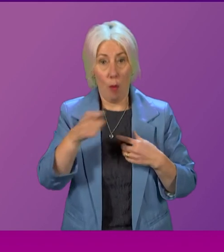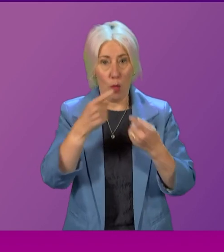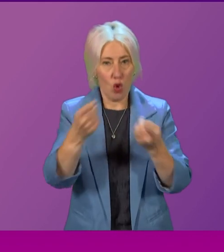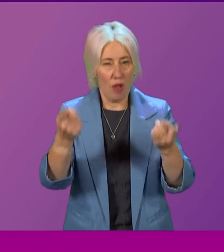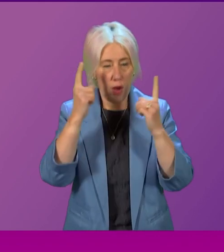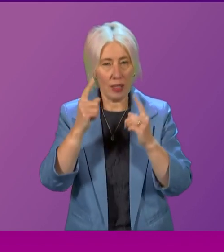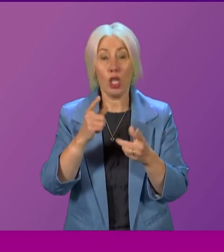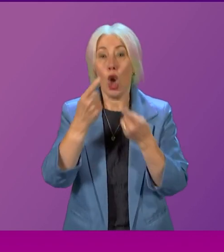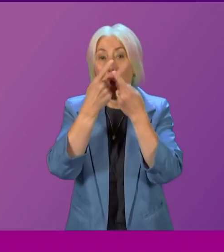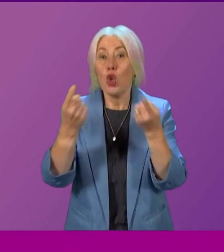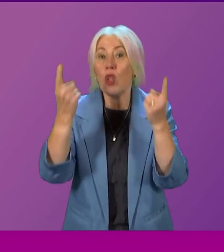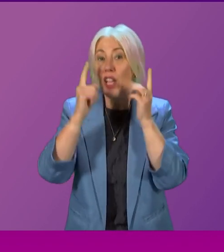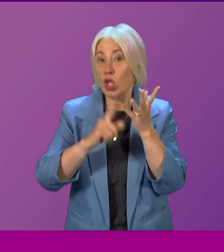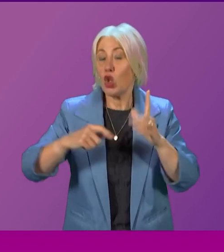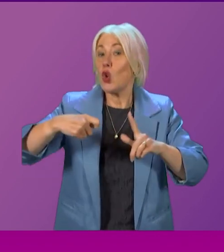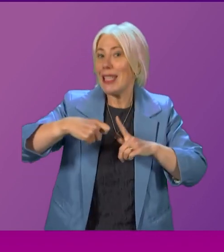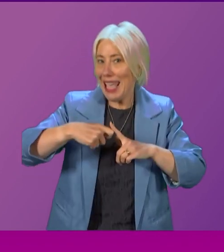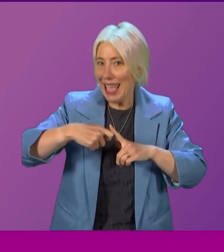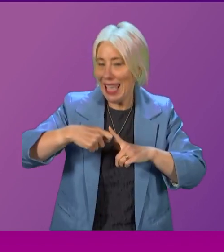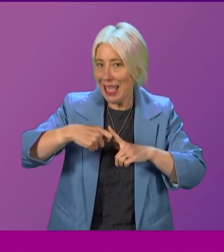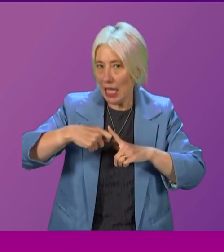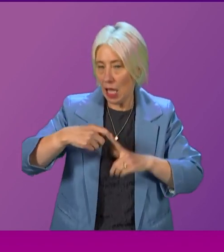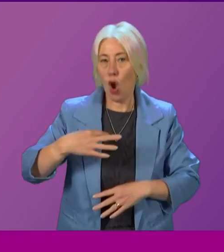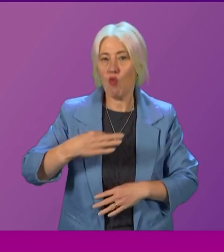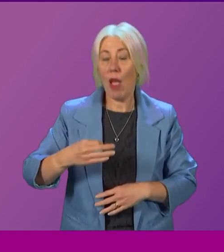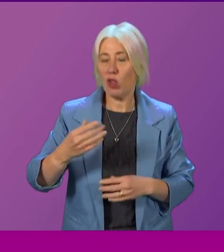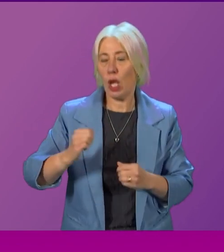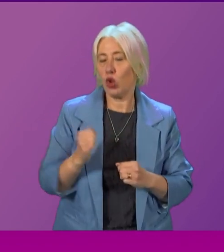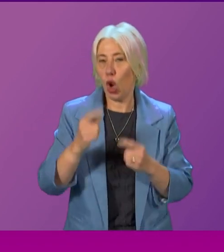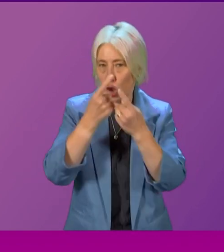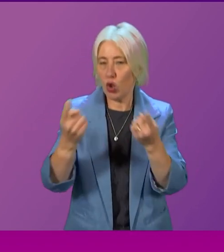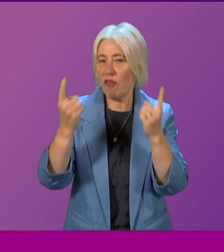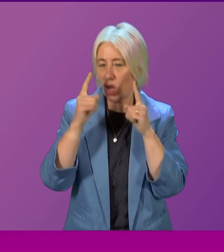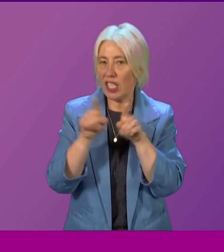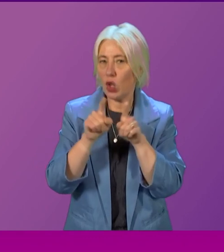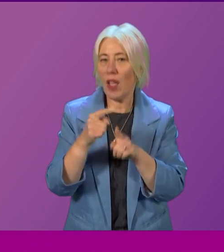Universities UK, which represents most Scottish universities, has said that international